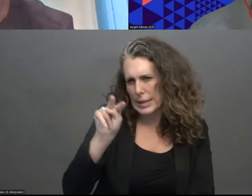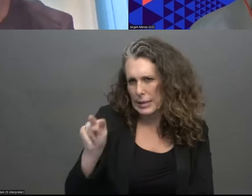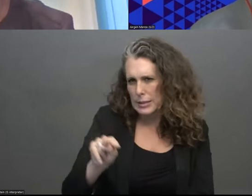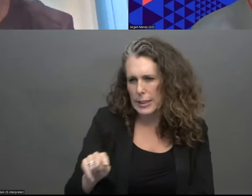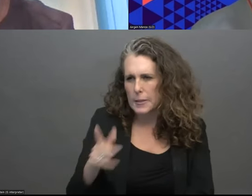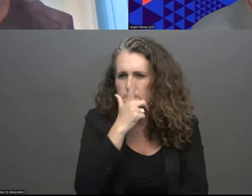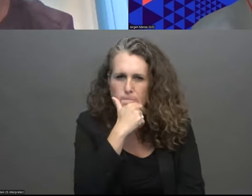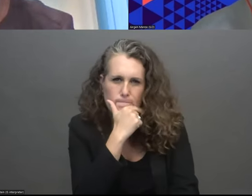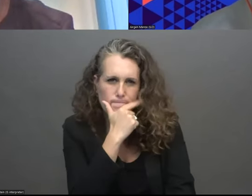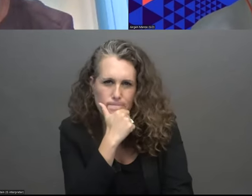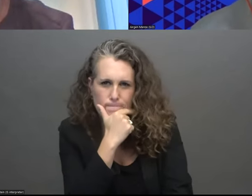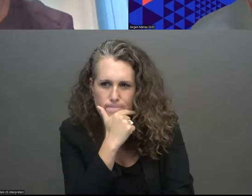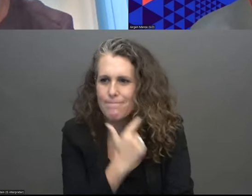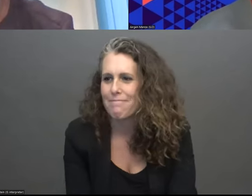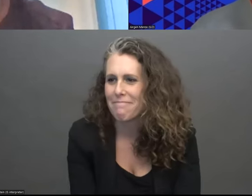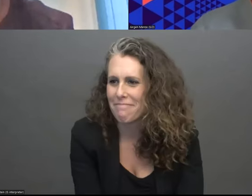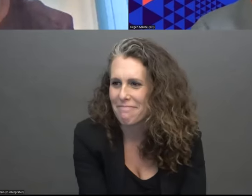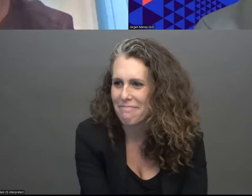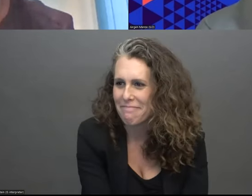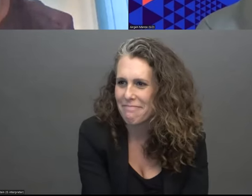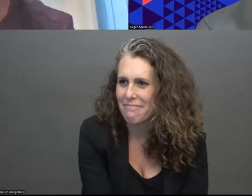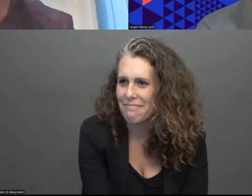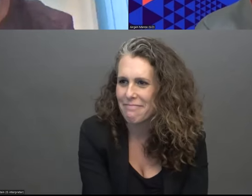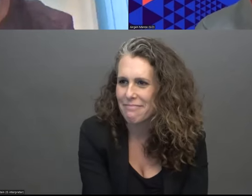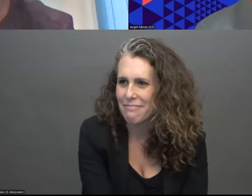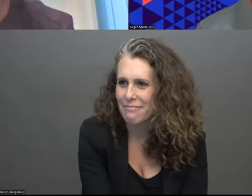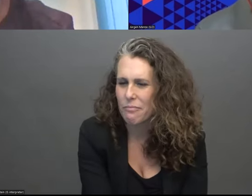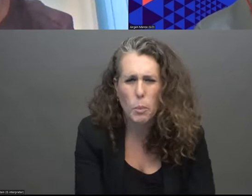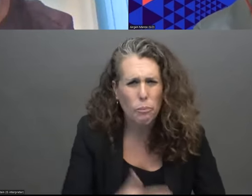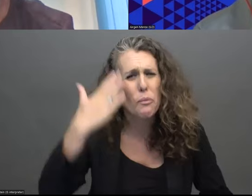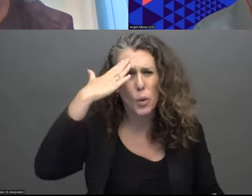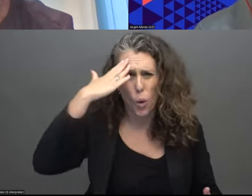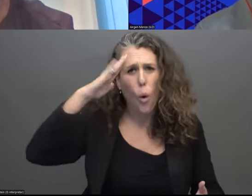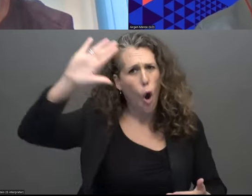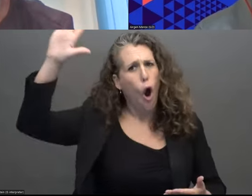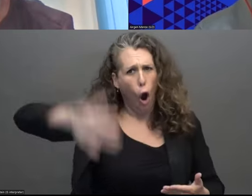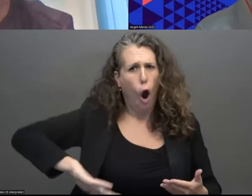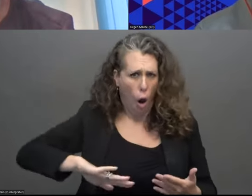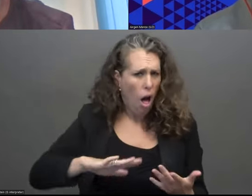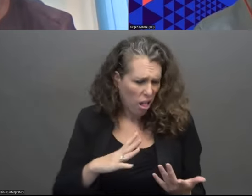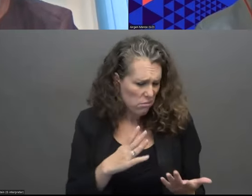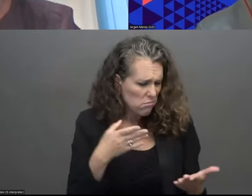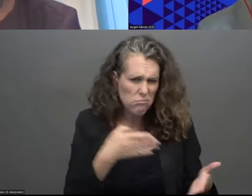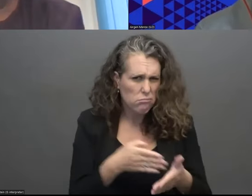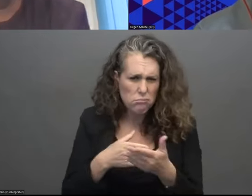know it's it's all barriers that people with disabilities face when they try to enter and